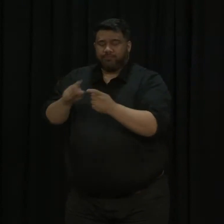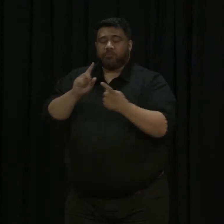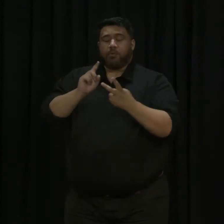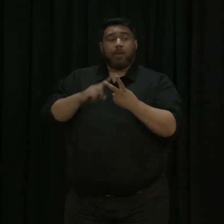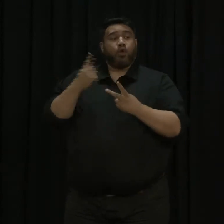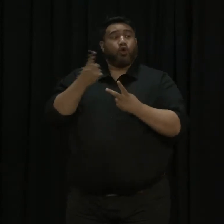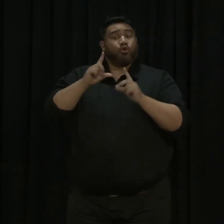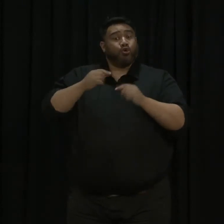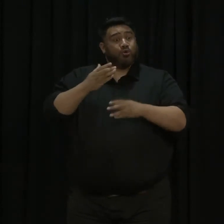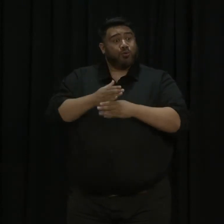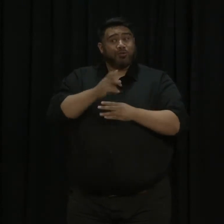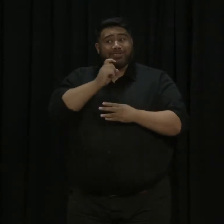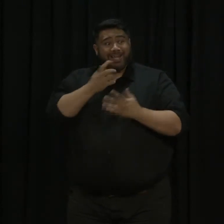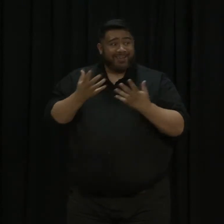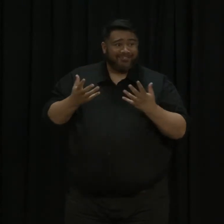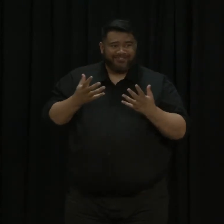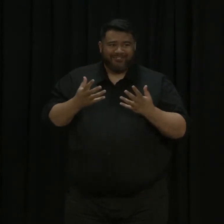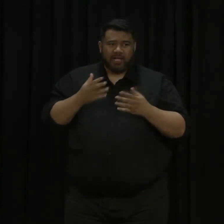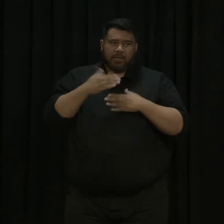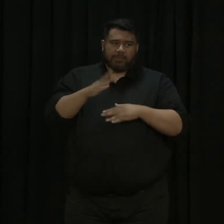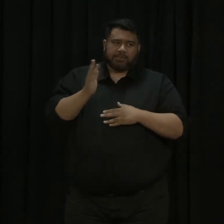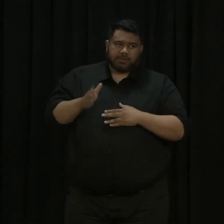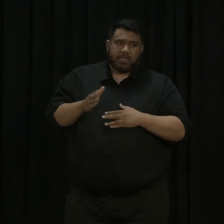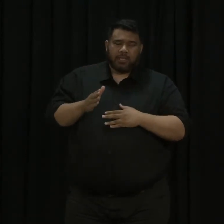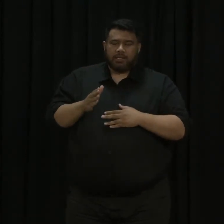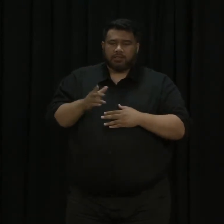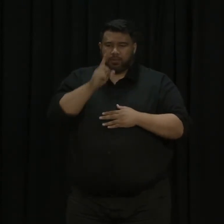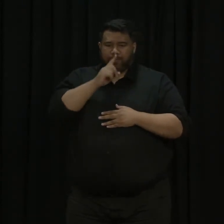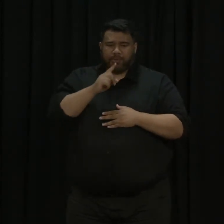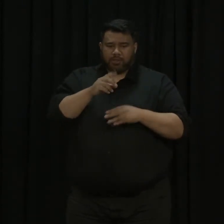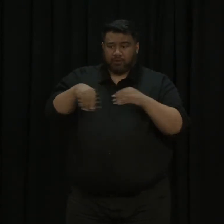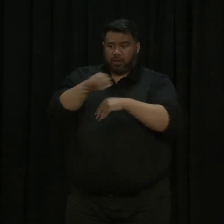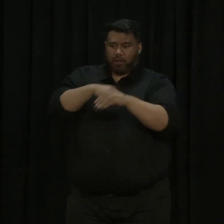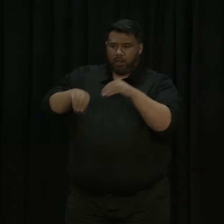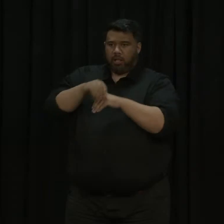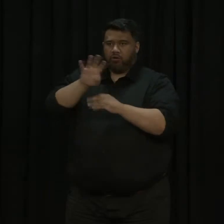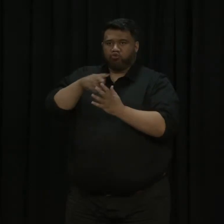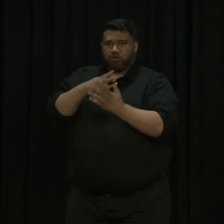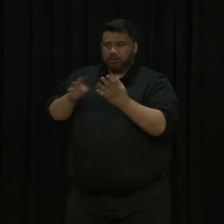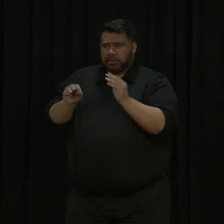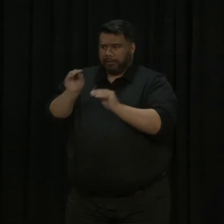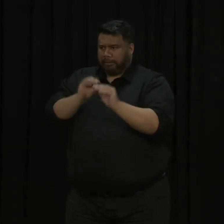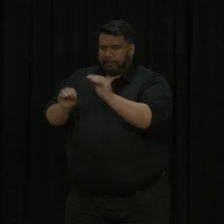lot of extra funding into those already health care providers so that they can do more. There is a still a limited number of people who can do